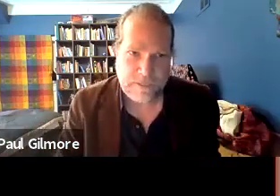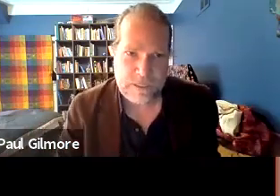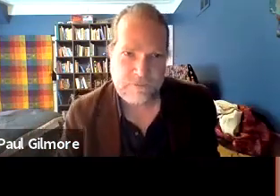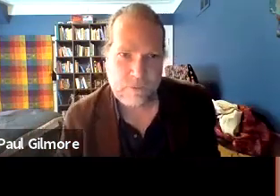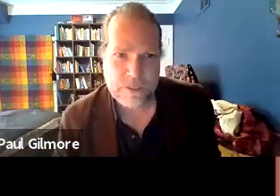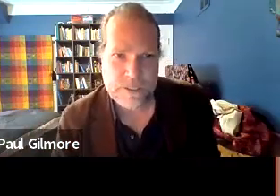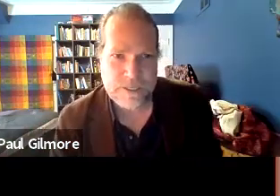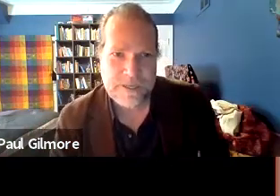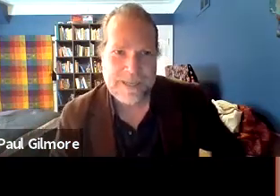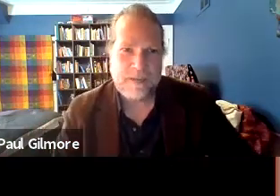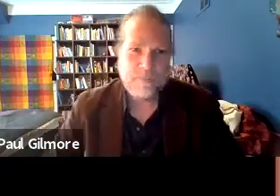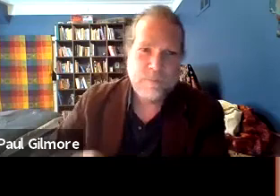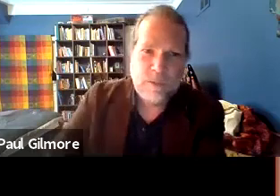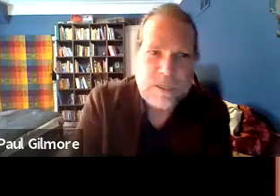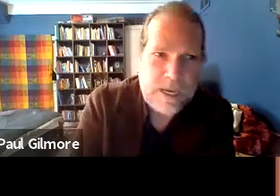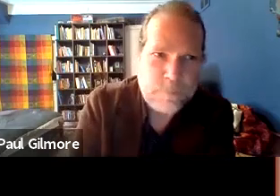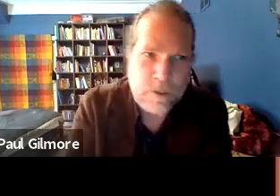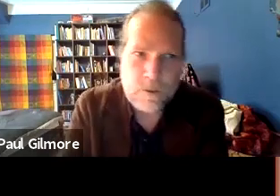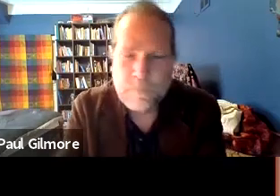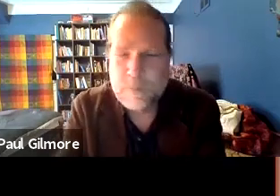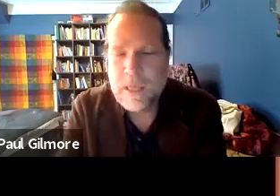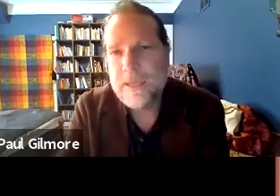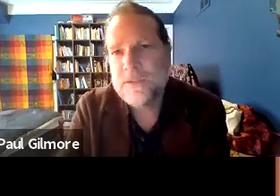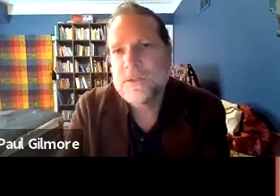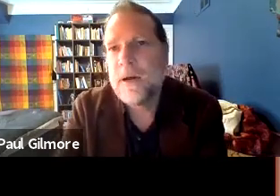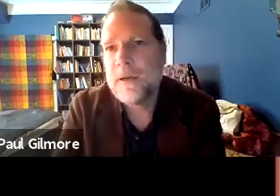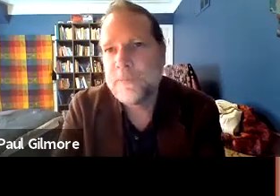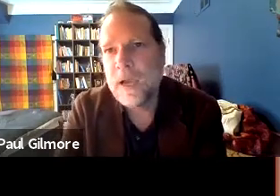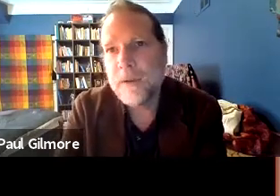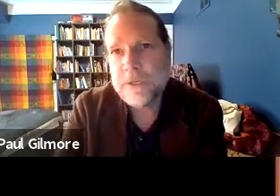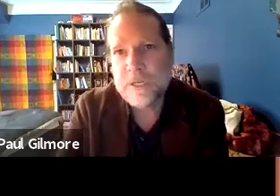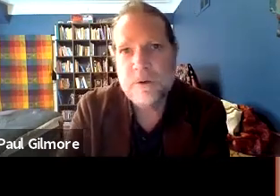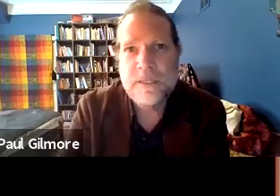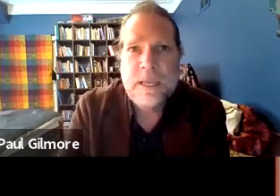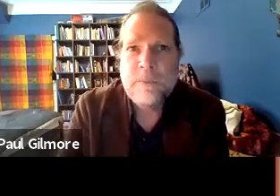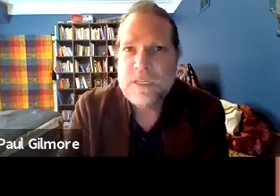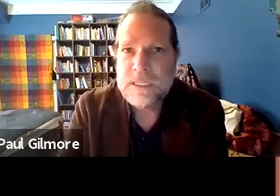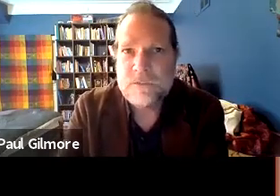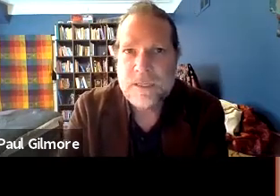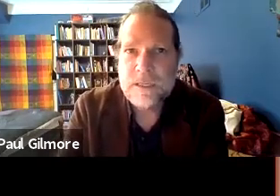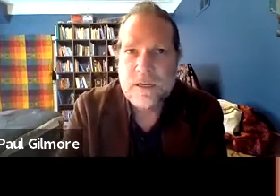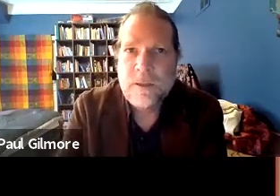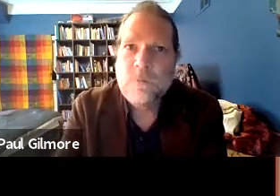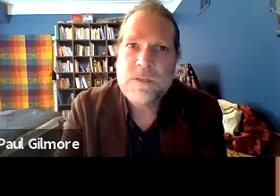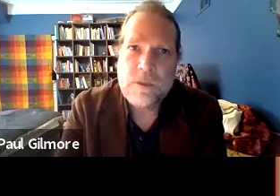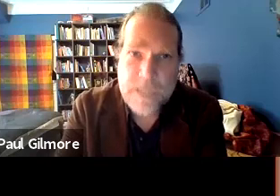1840s, here, DiCaprio plays, Irish immigrant. But the key thing here was that they were